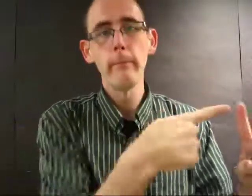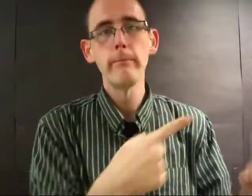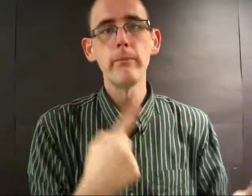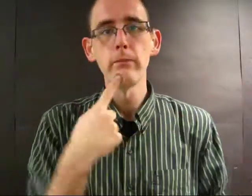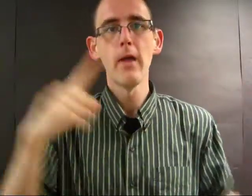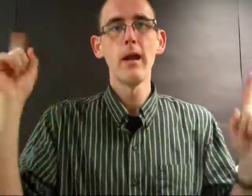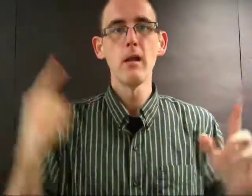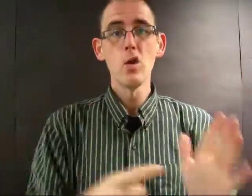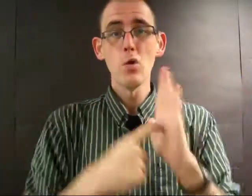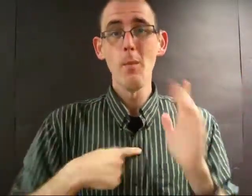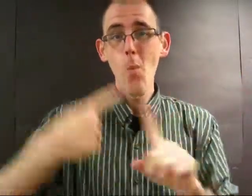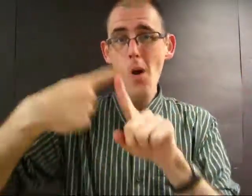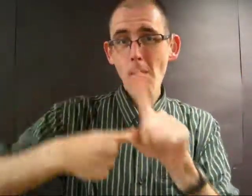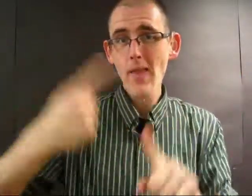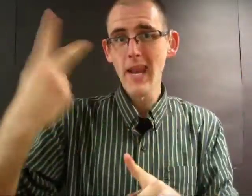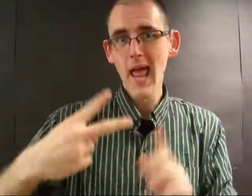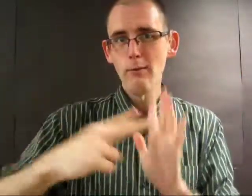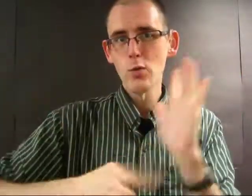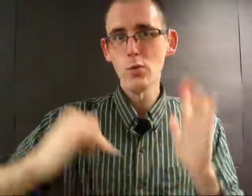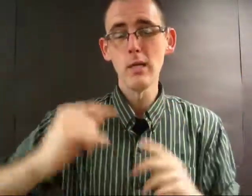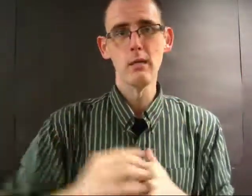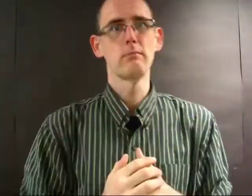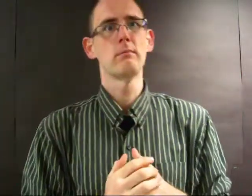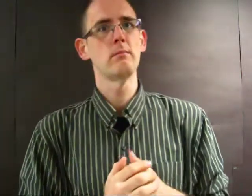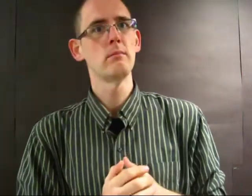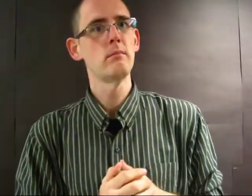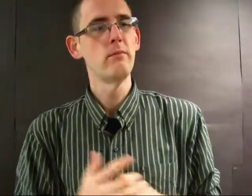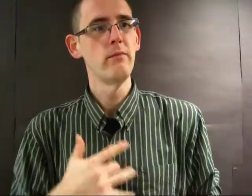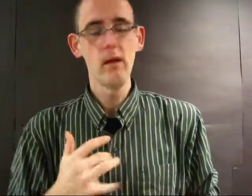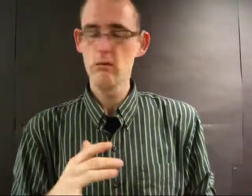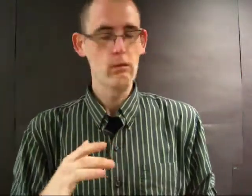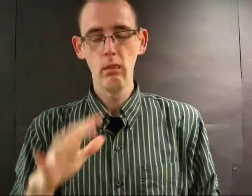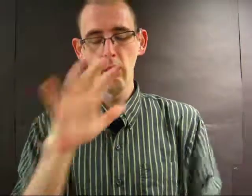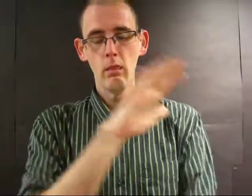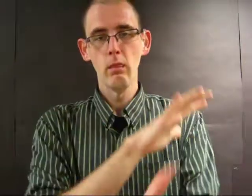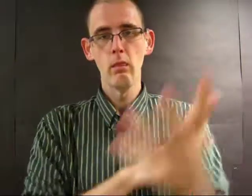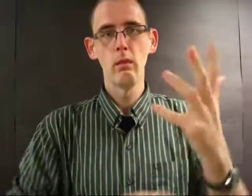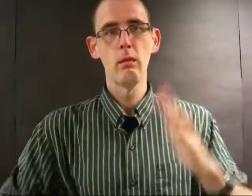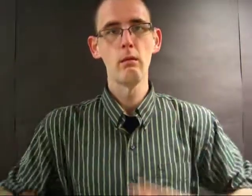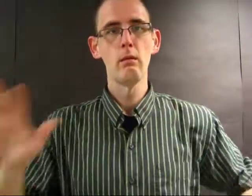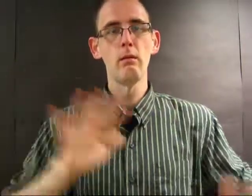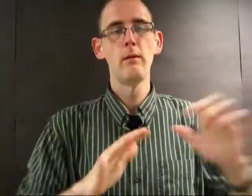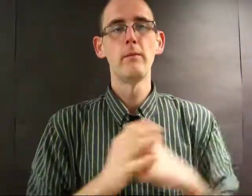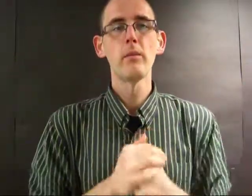It took me a month and a half to get through it, which really threw me off.